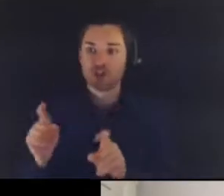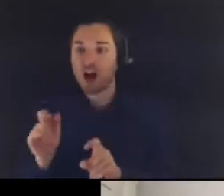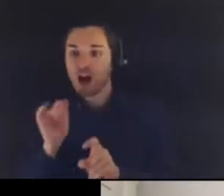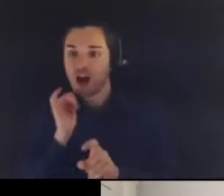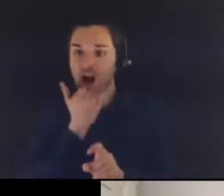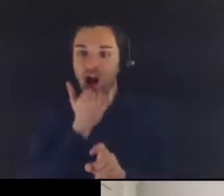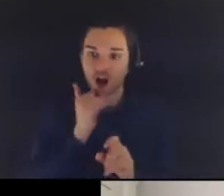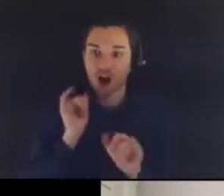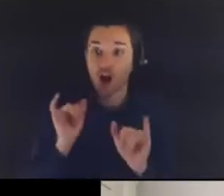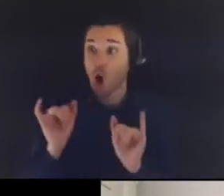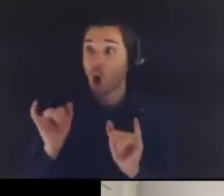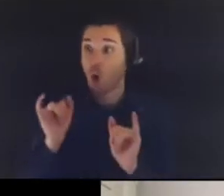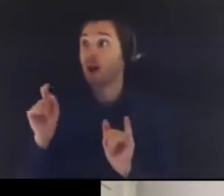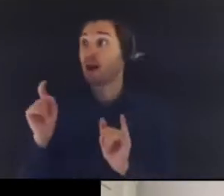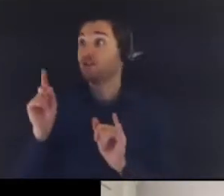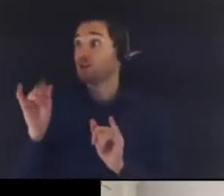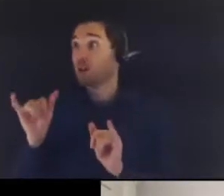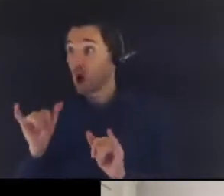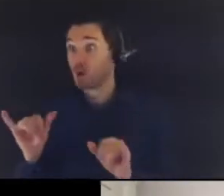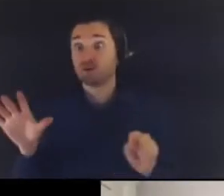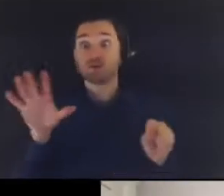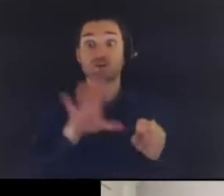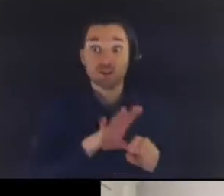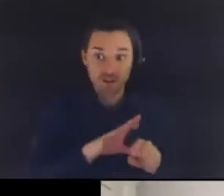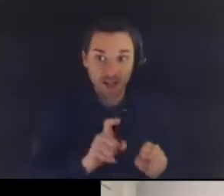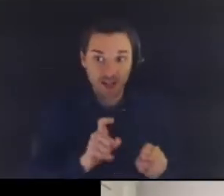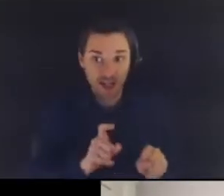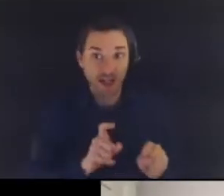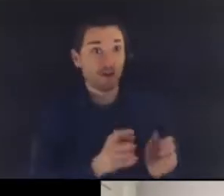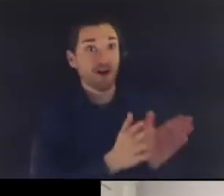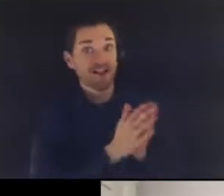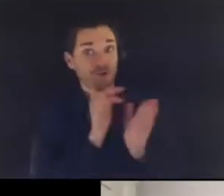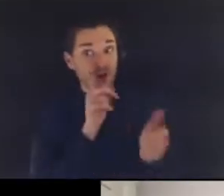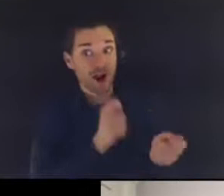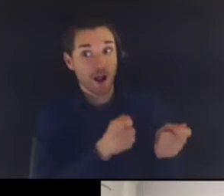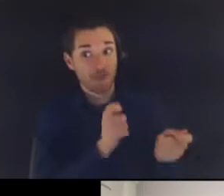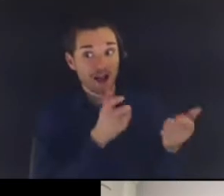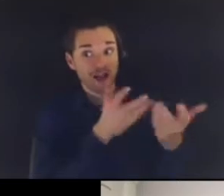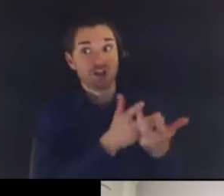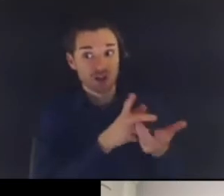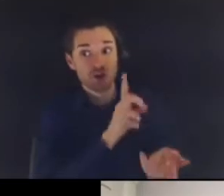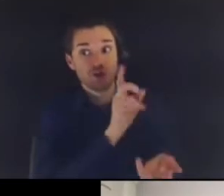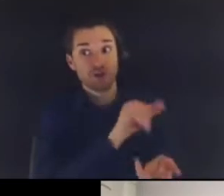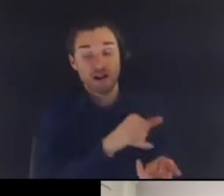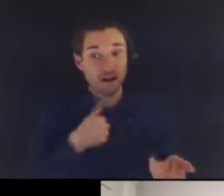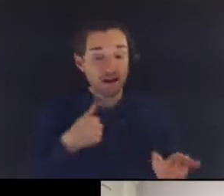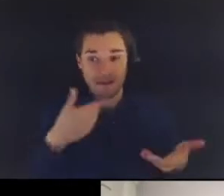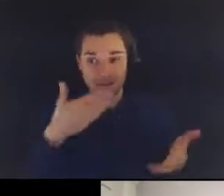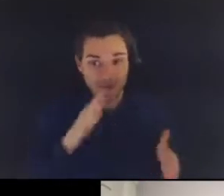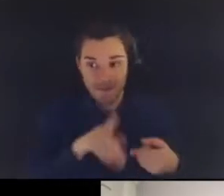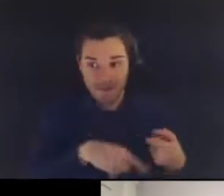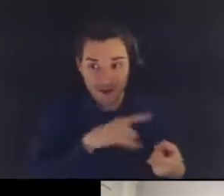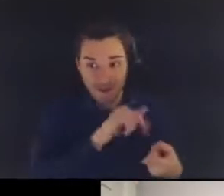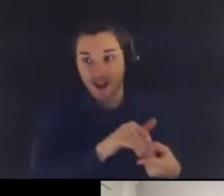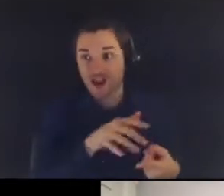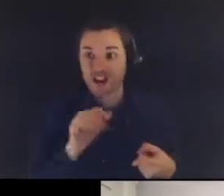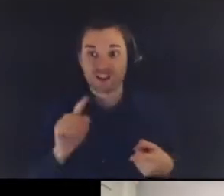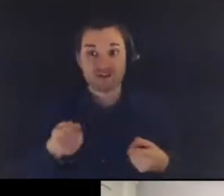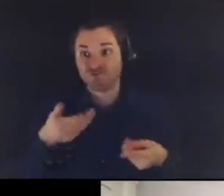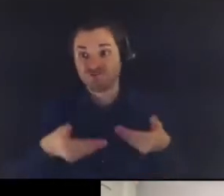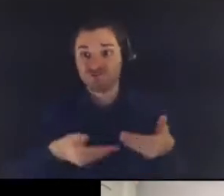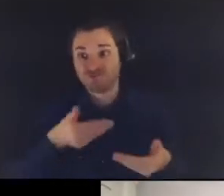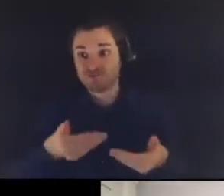For example, I actually didn t attend conferences, which are really big in my field. A lot of